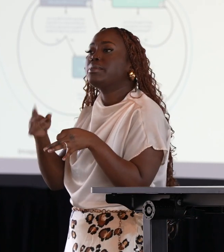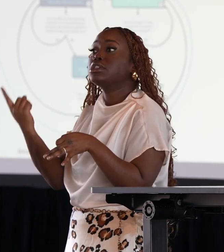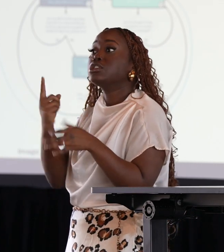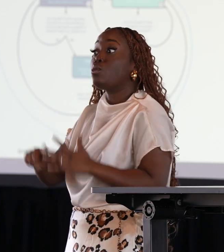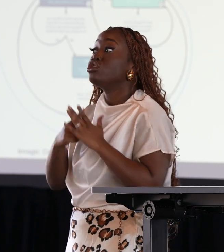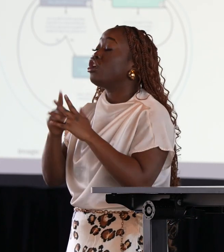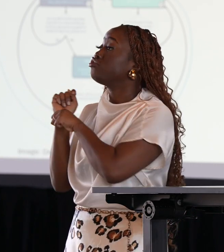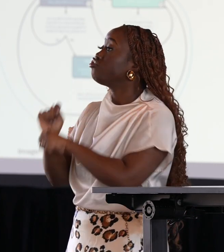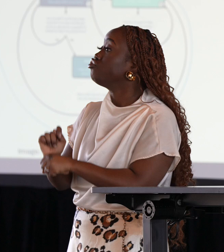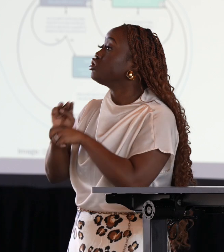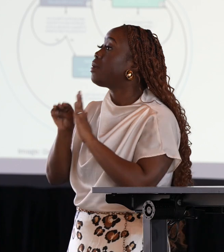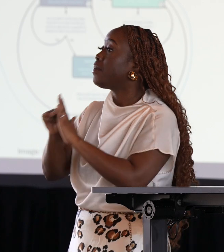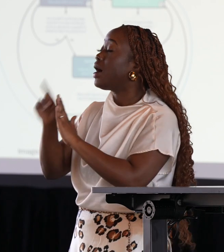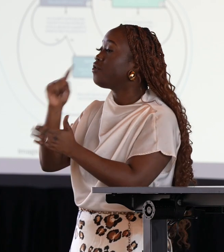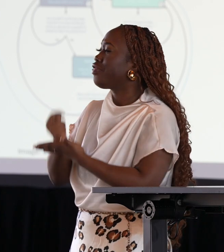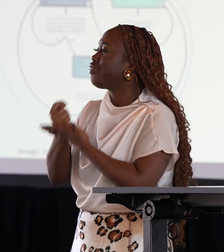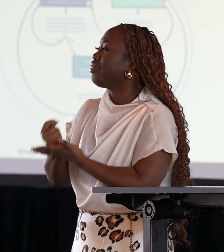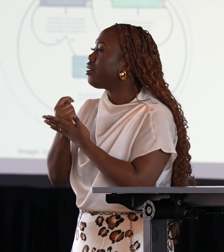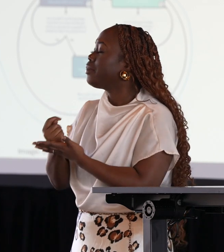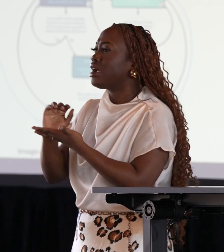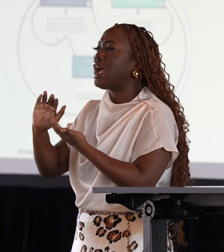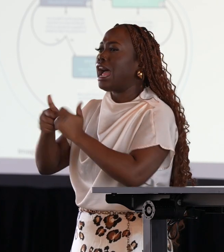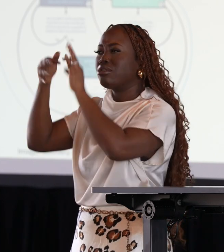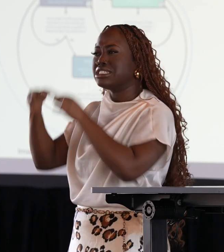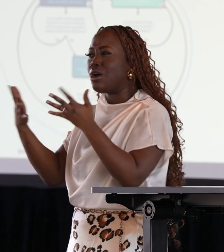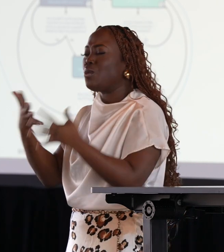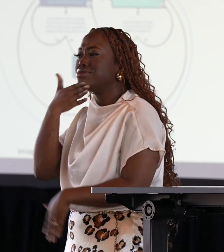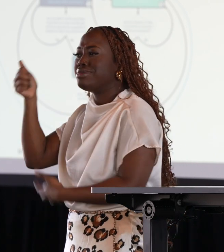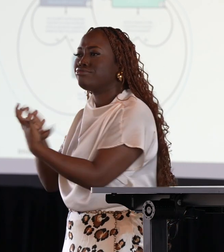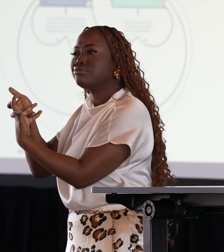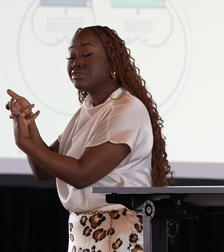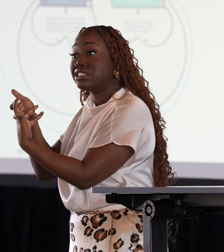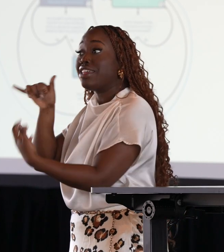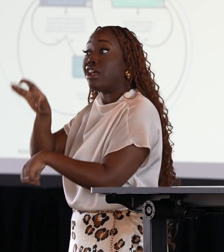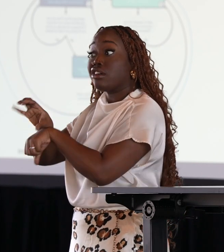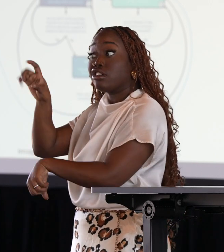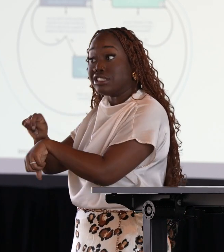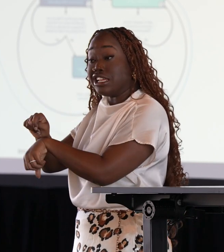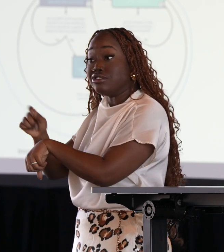model care for physical therapy. How do I determine what model is best for them? Is it that consultative dental model, or is